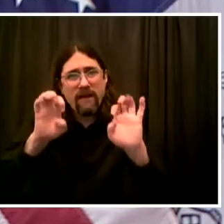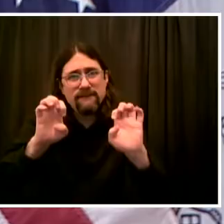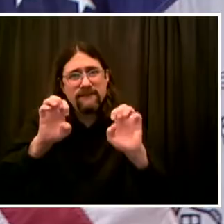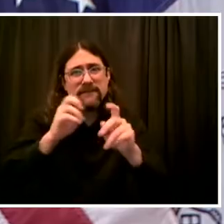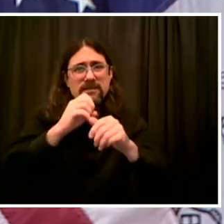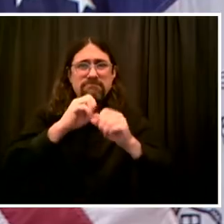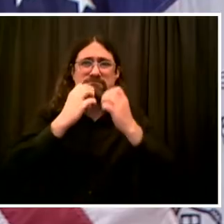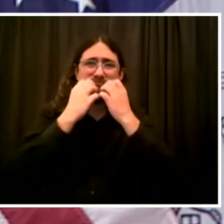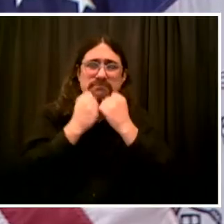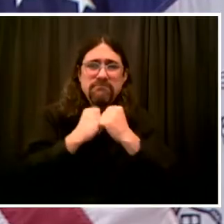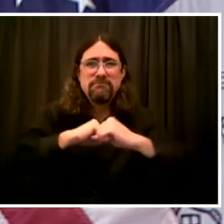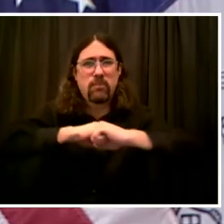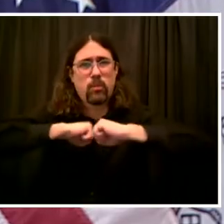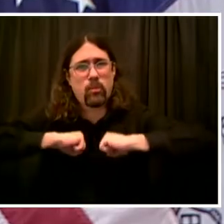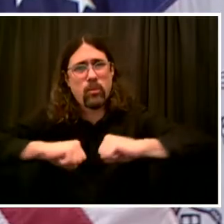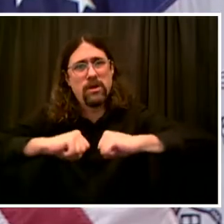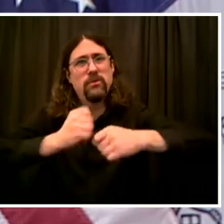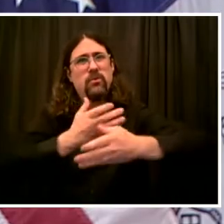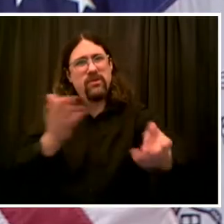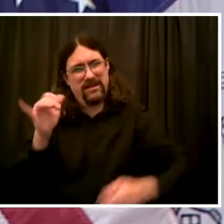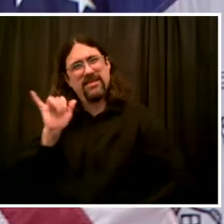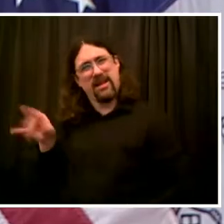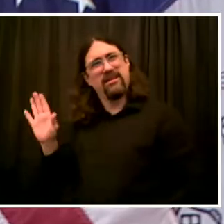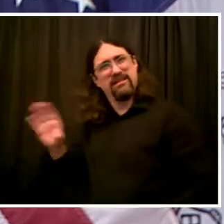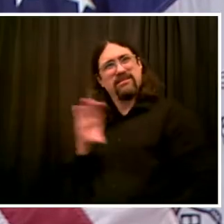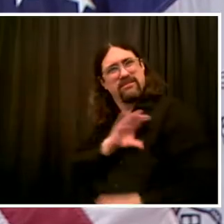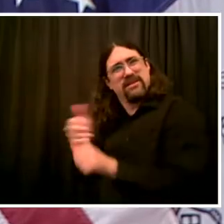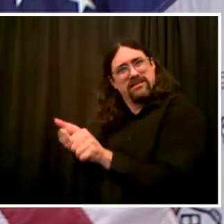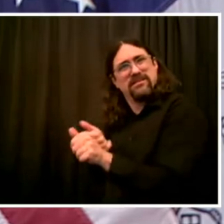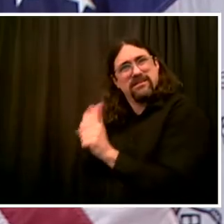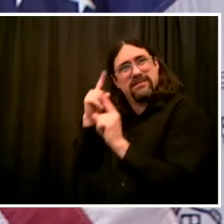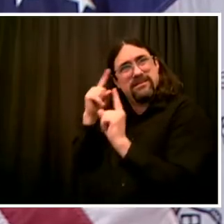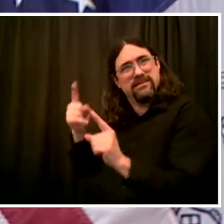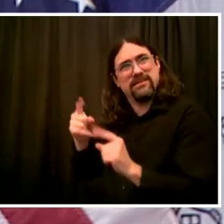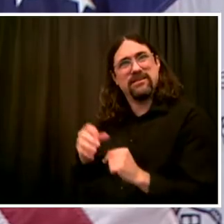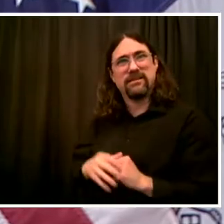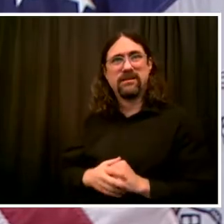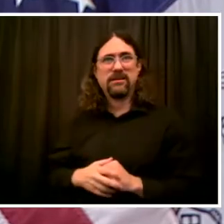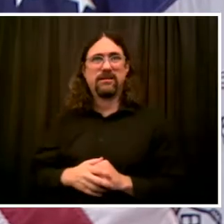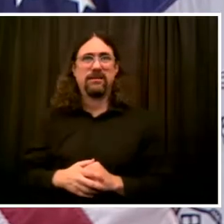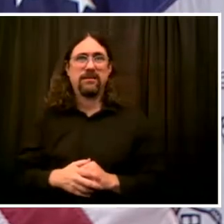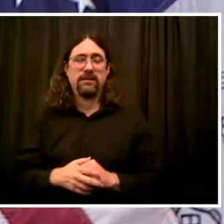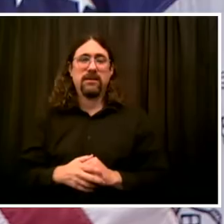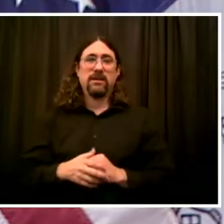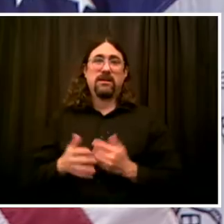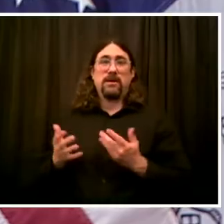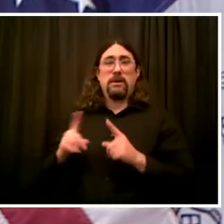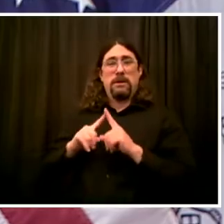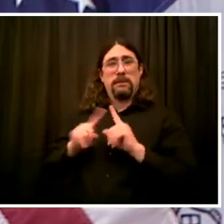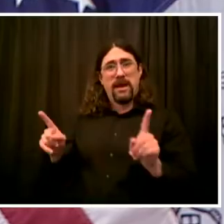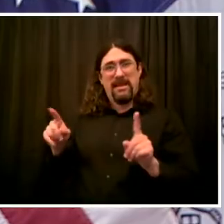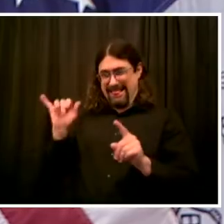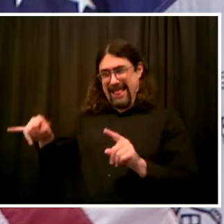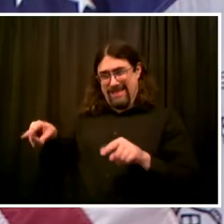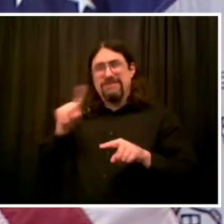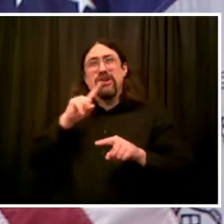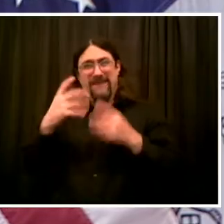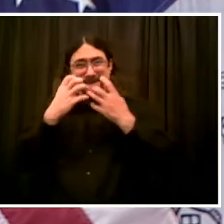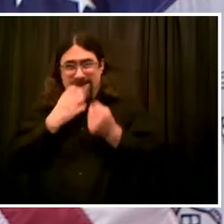OF EACH OTHER. BUT WHAT WE SAW THERE DID NOT REFLECT OUR VALUES. IT DID NOT REFLECT O GUROA S